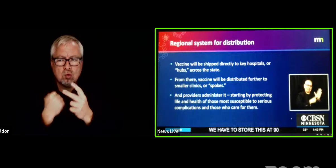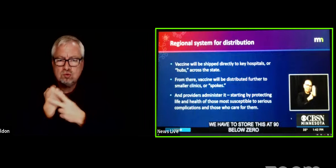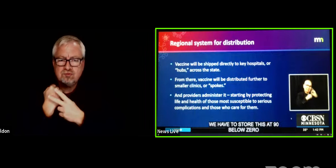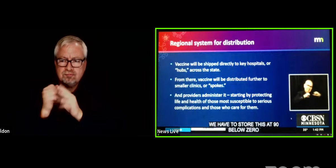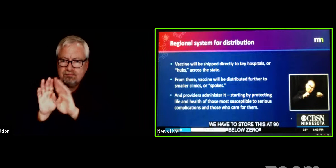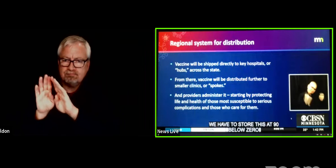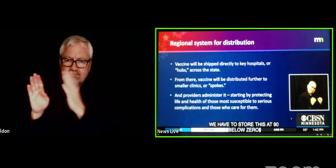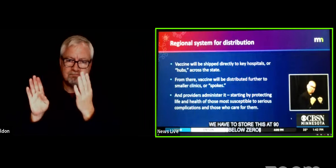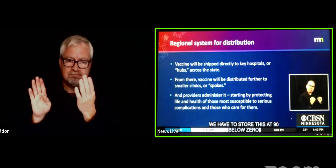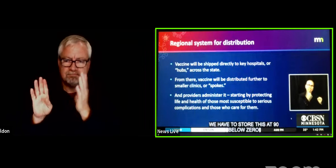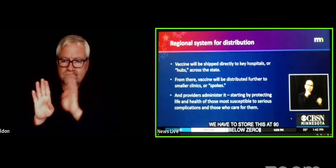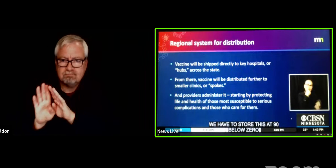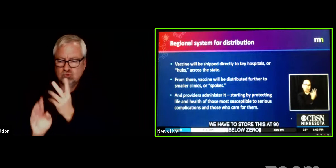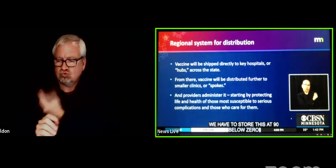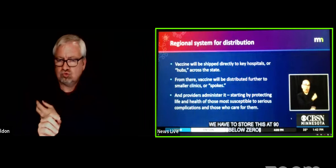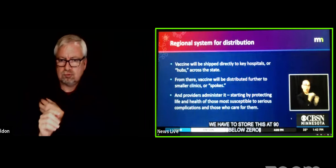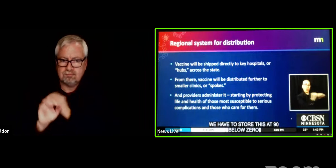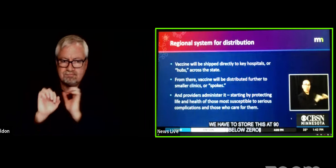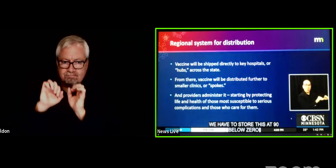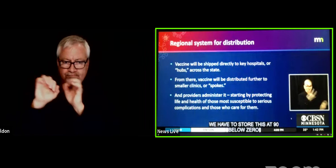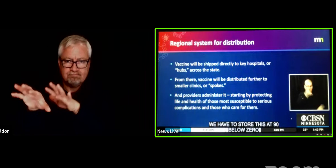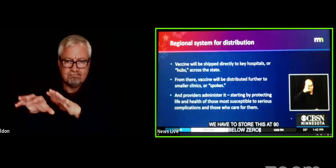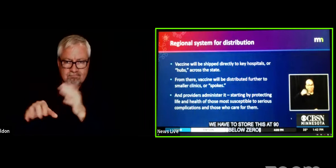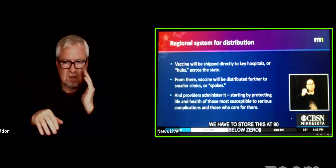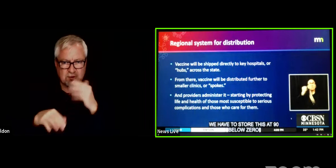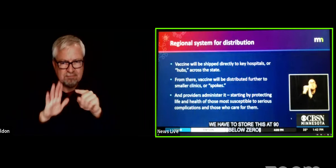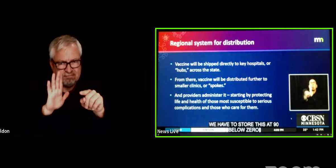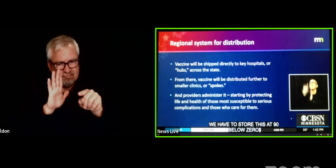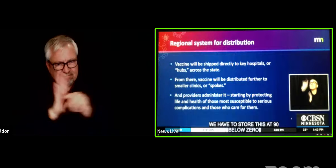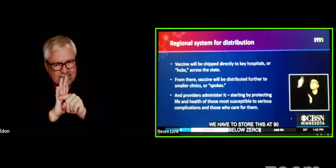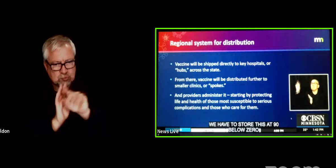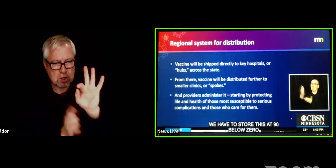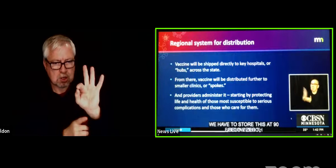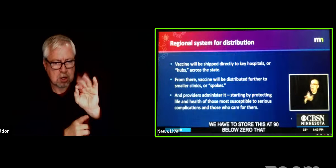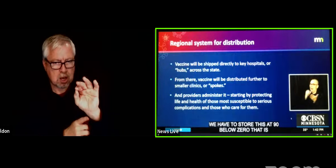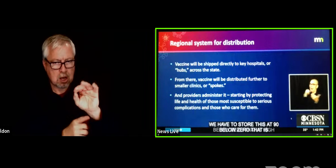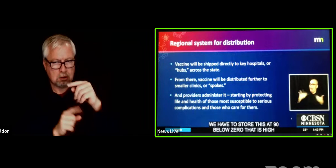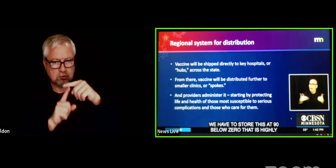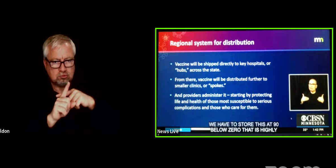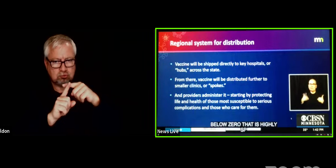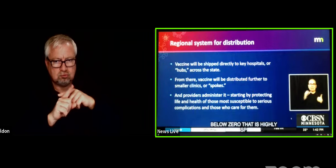AHEAD OF TIME, THIS IS MUCH MORE OF A CHAMP AND PROVIDERS WILL ADMINISTER IT,